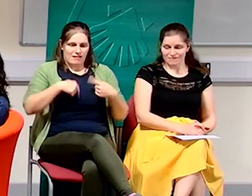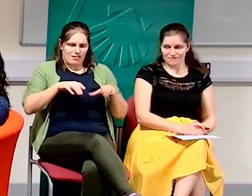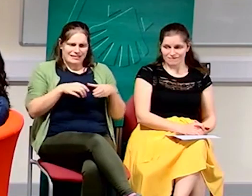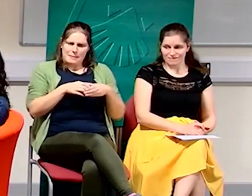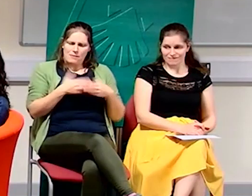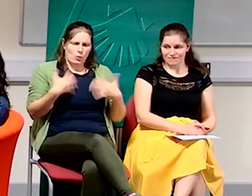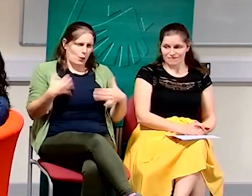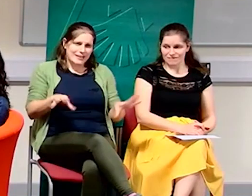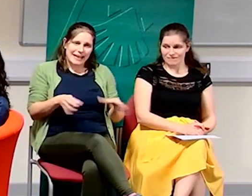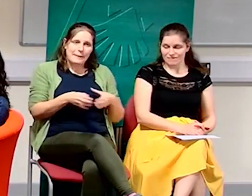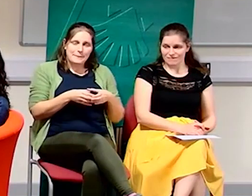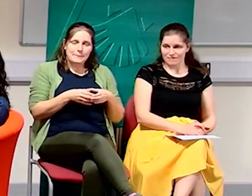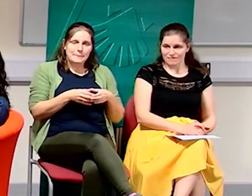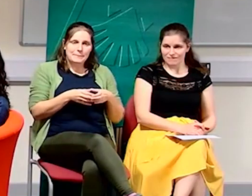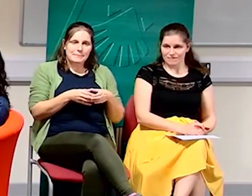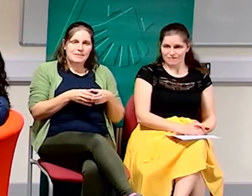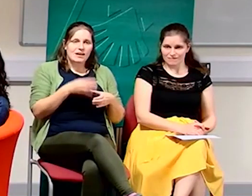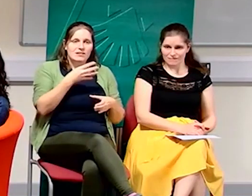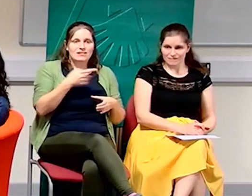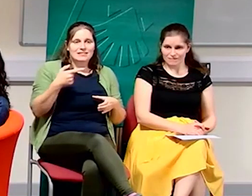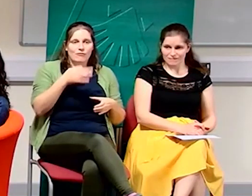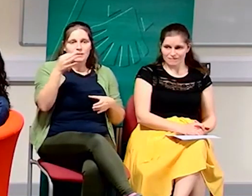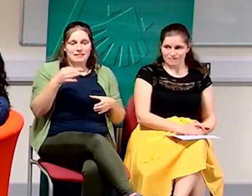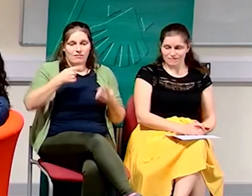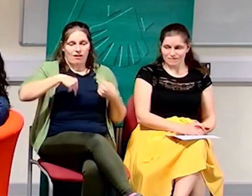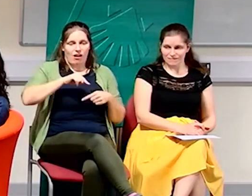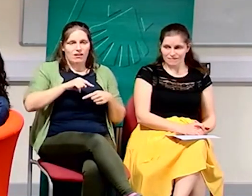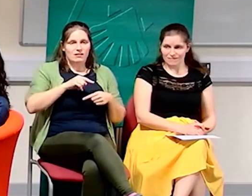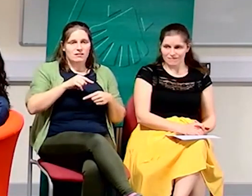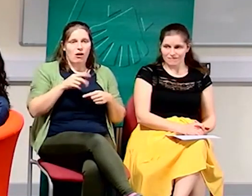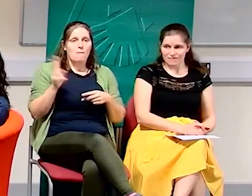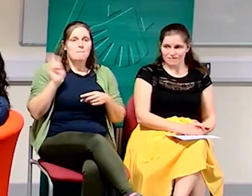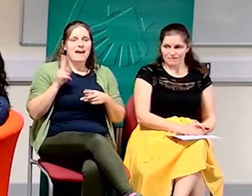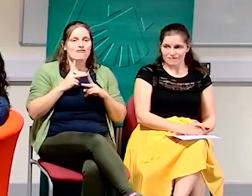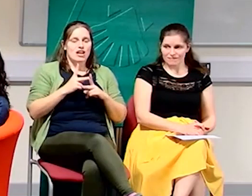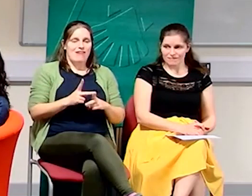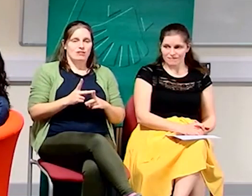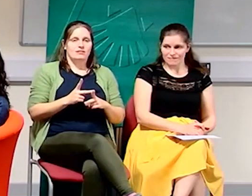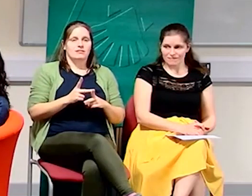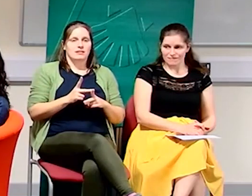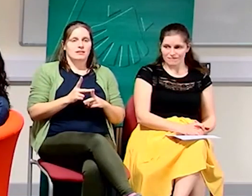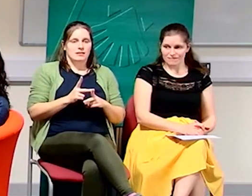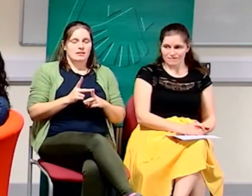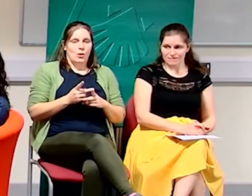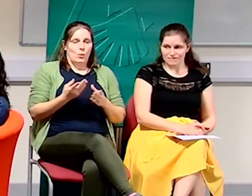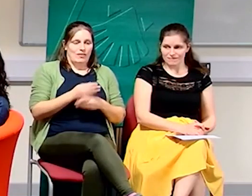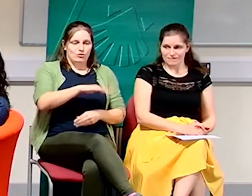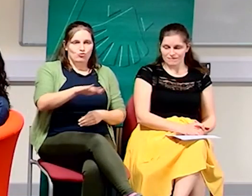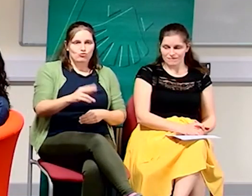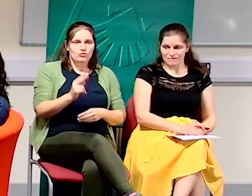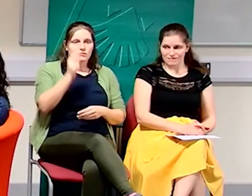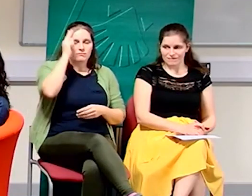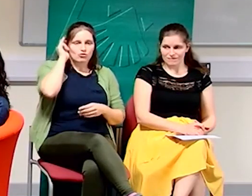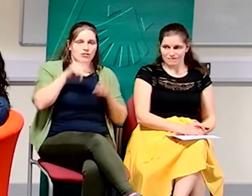team 97% of us are parent carers of um children neurodivergent special needs um